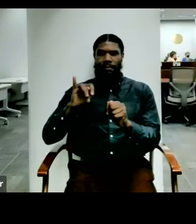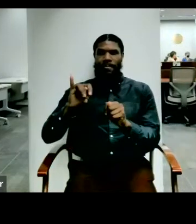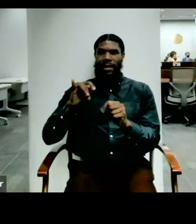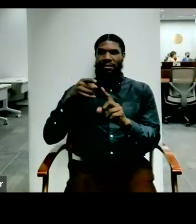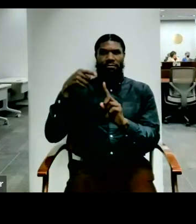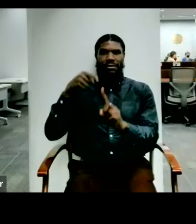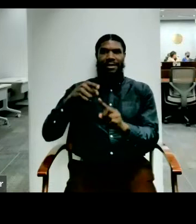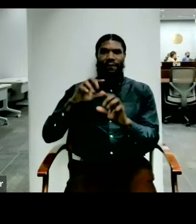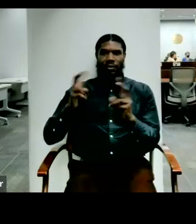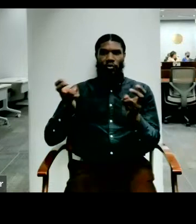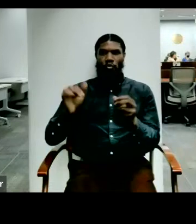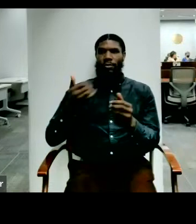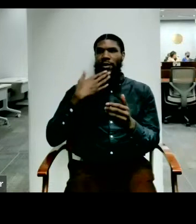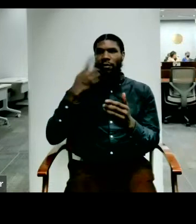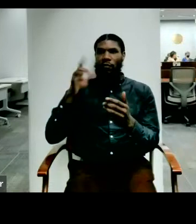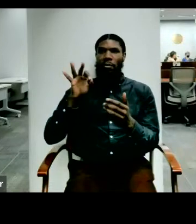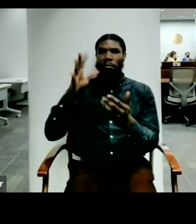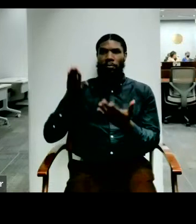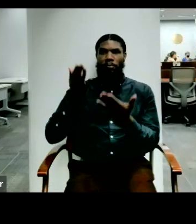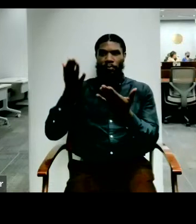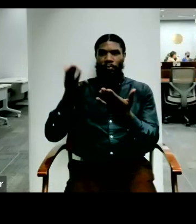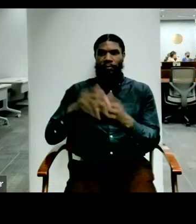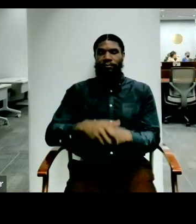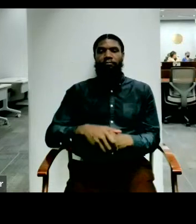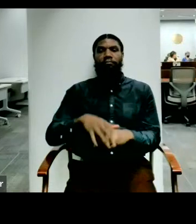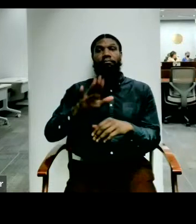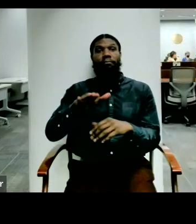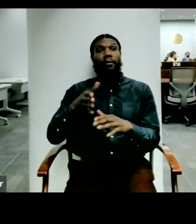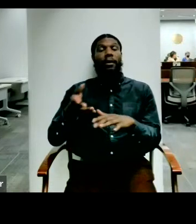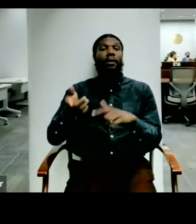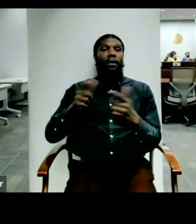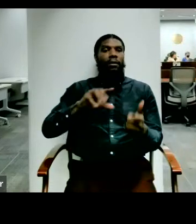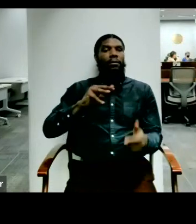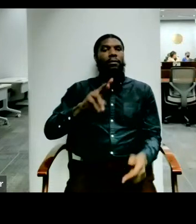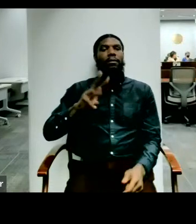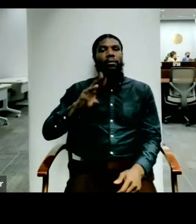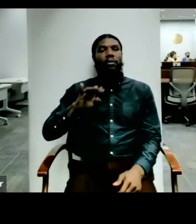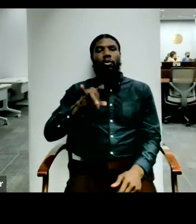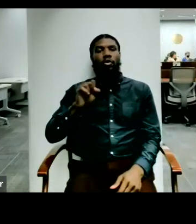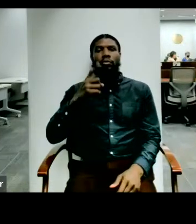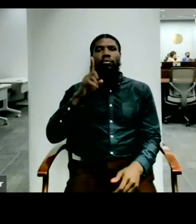Mr. Williams, you sort of touched on this in the vulnerability and unequal power when someone is a